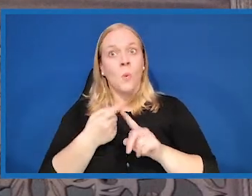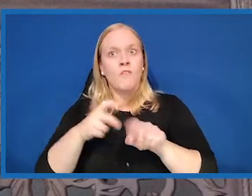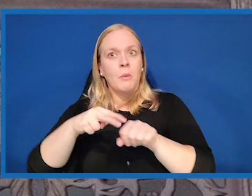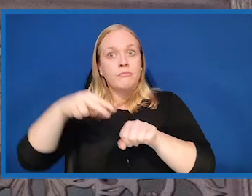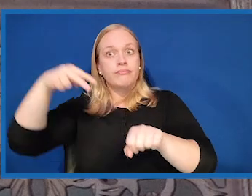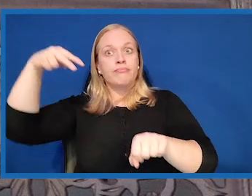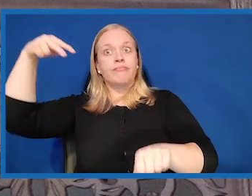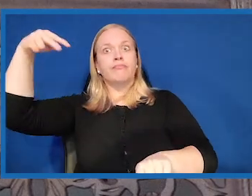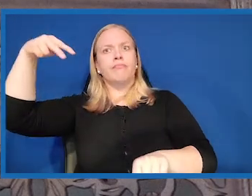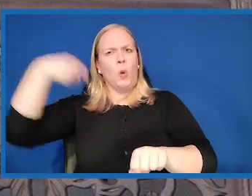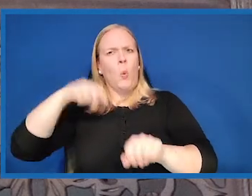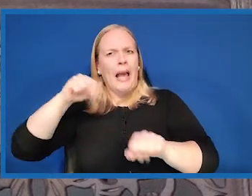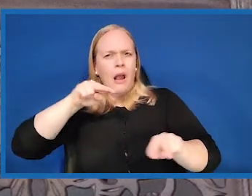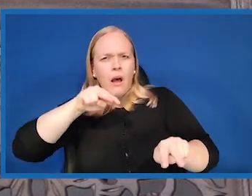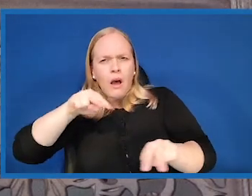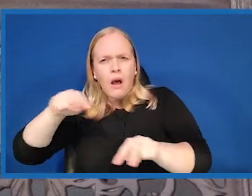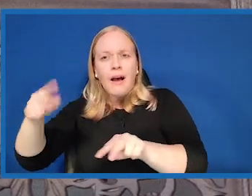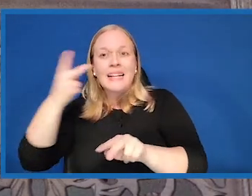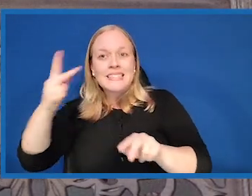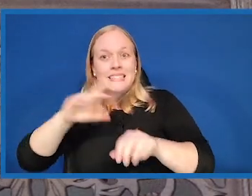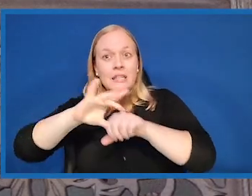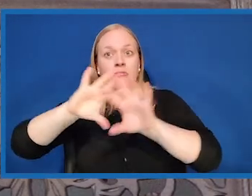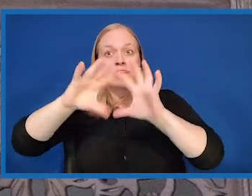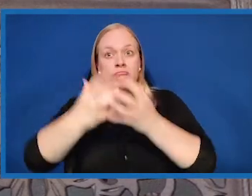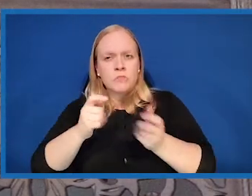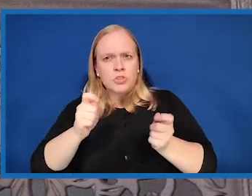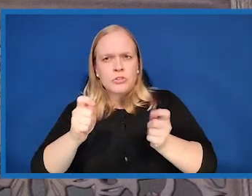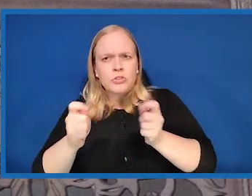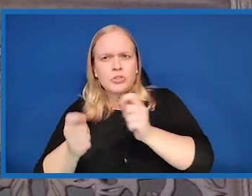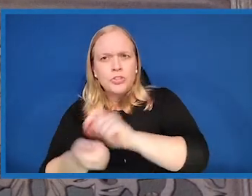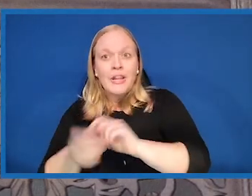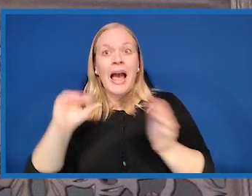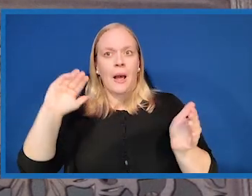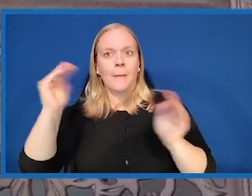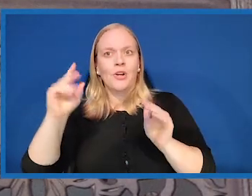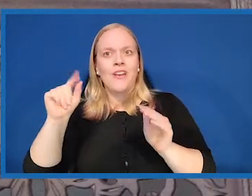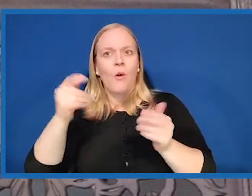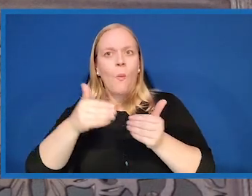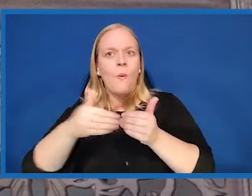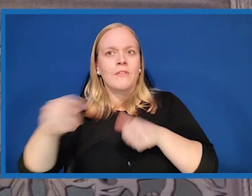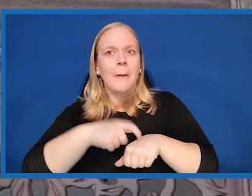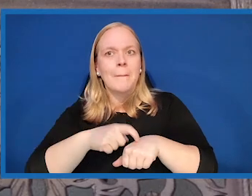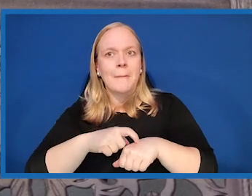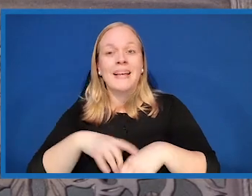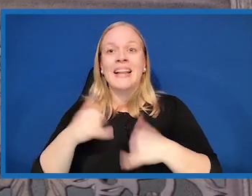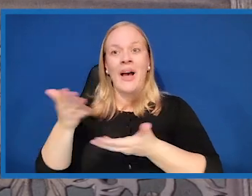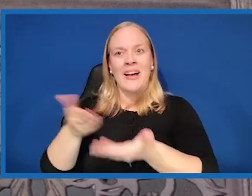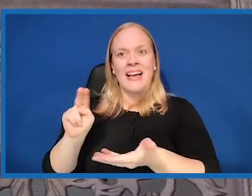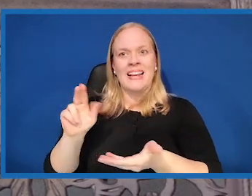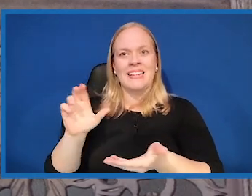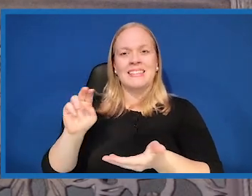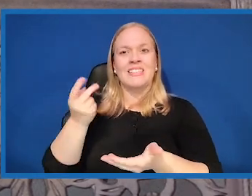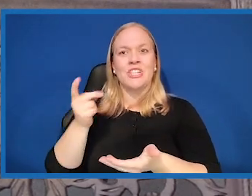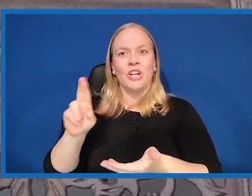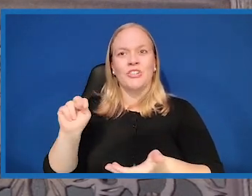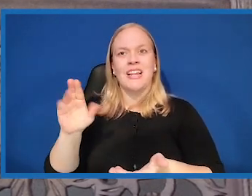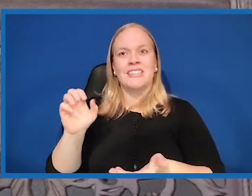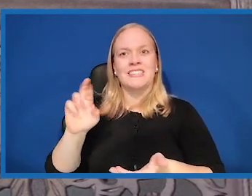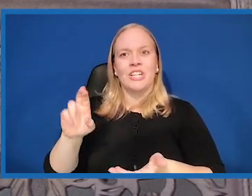OUR PLANET AND COMPARE DATA OVER TIME. JOINING US NOW IS DR. NACER CHAHAT, SWOT PAYLOAD SYSTEMS ENGINEER LEAD